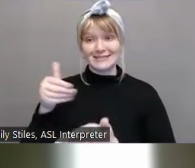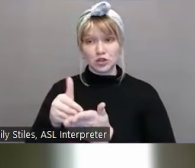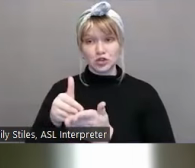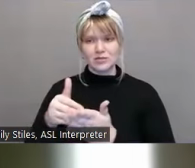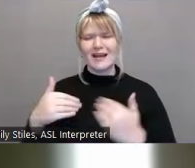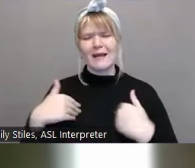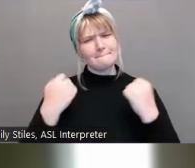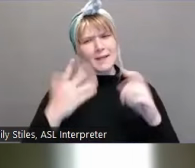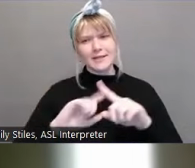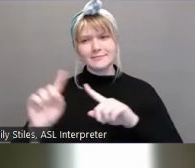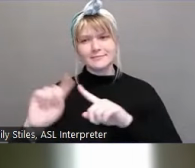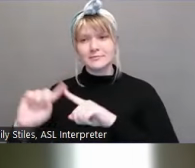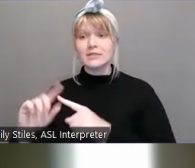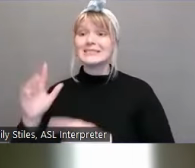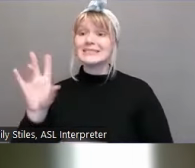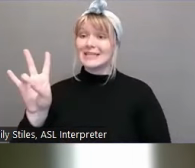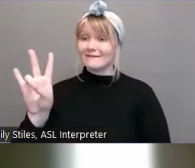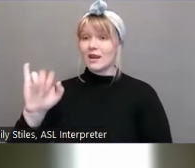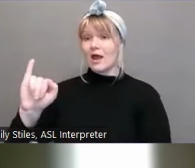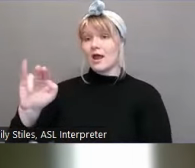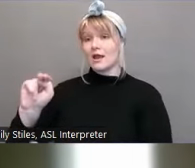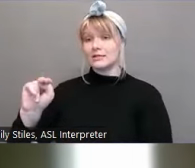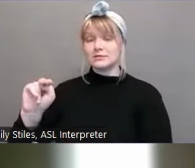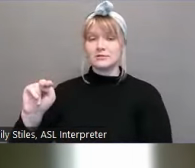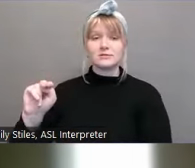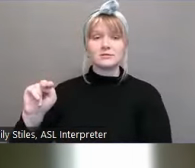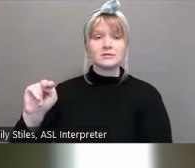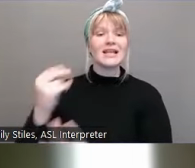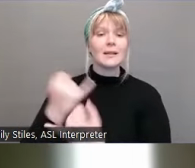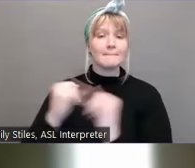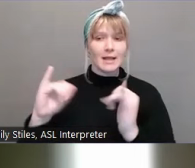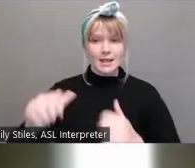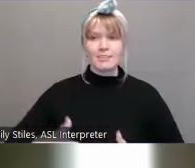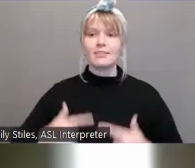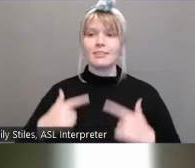Seven of them are independent living centers just like AIM is in their region.